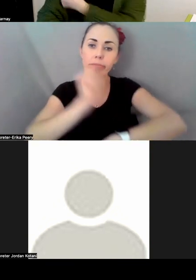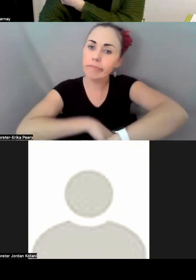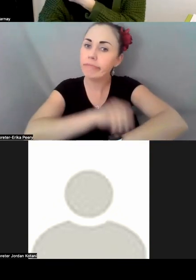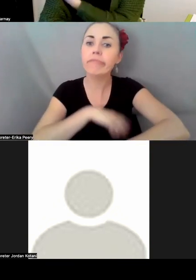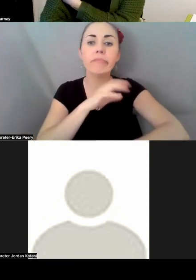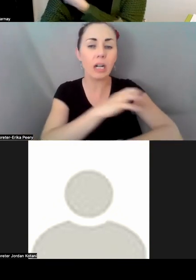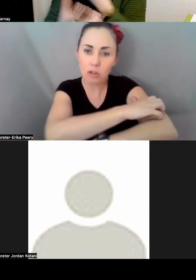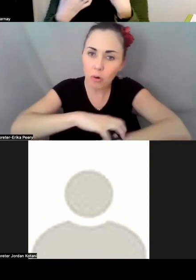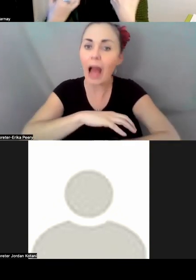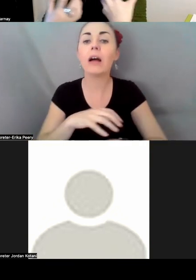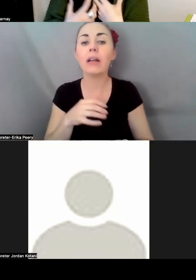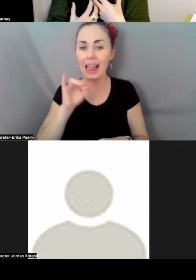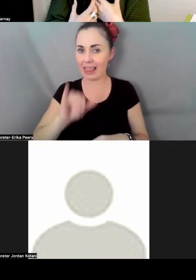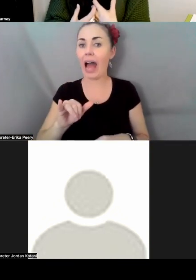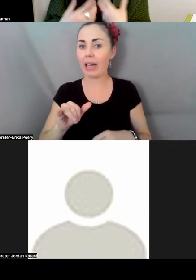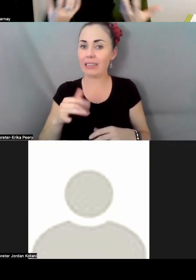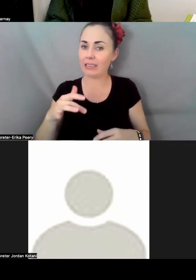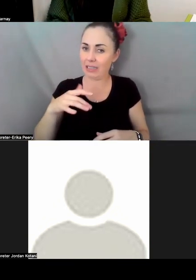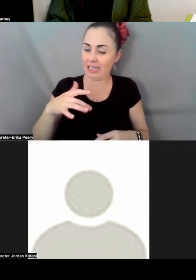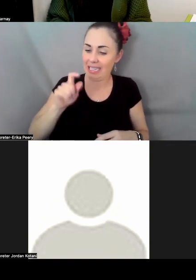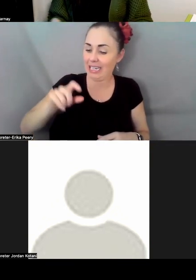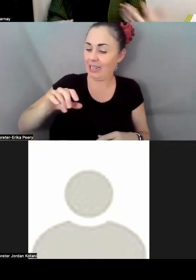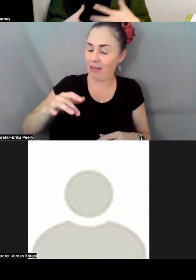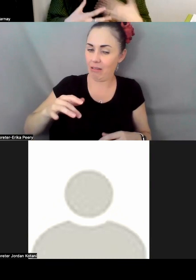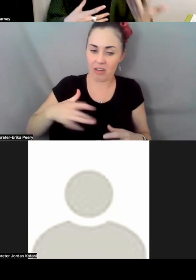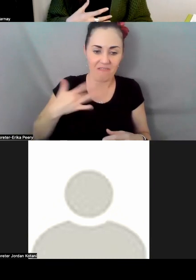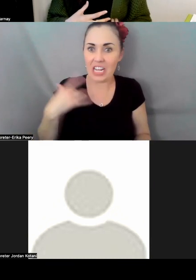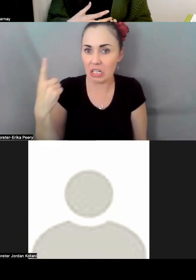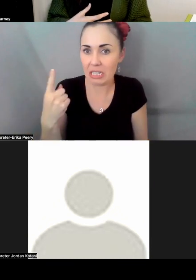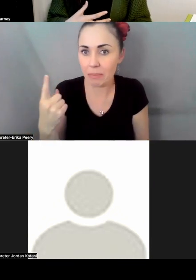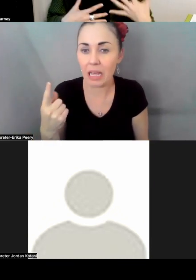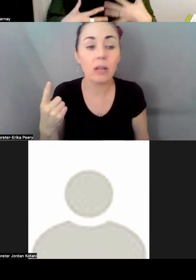proprioception. Need that input. How do we give it to them? Give them access to things